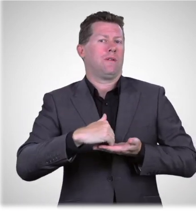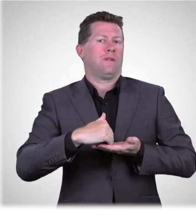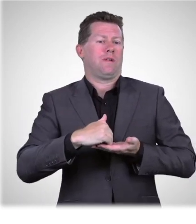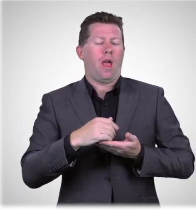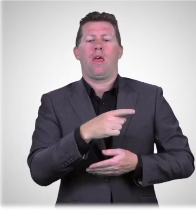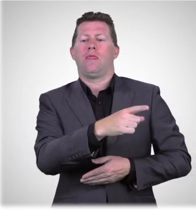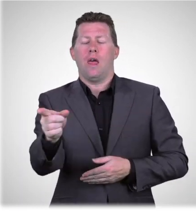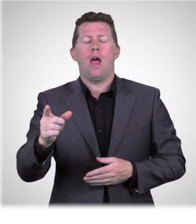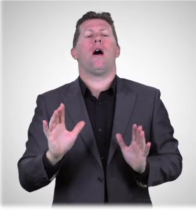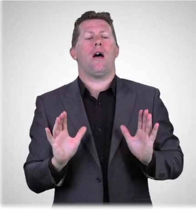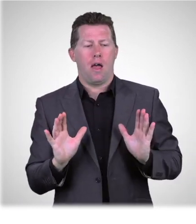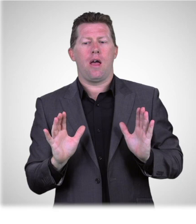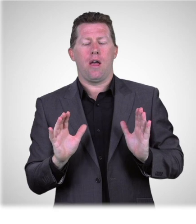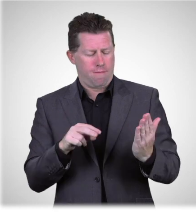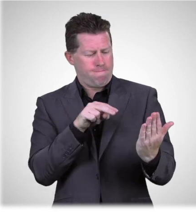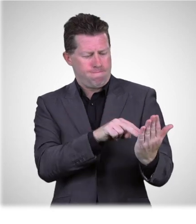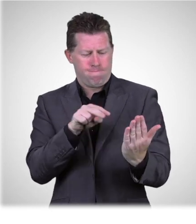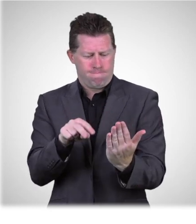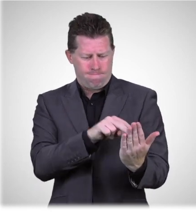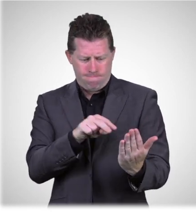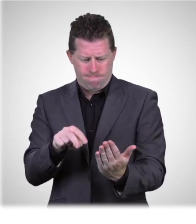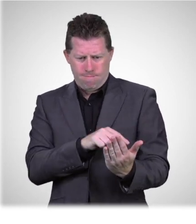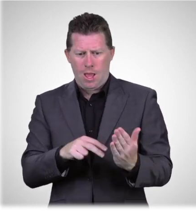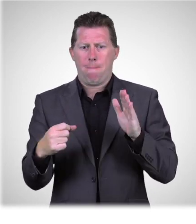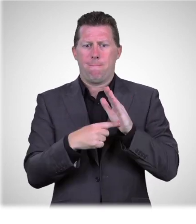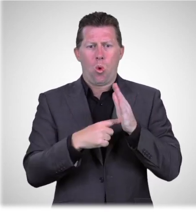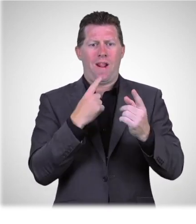will help guide students attention to important information as they complete